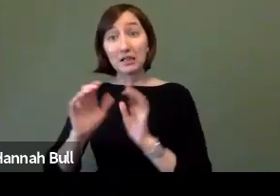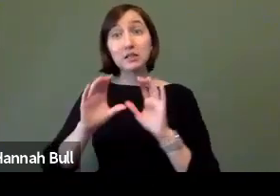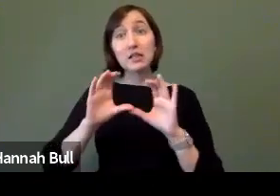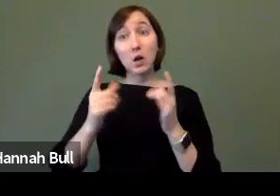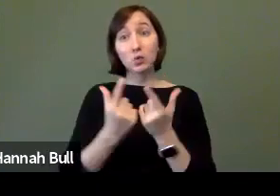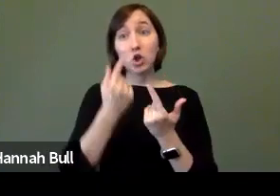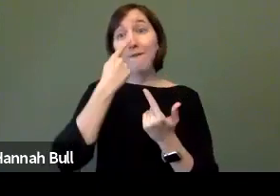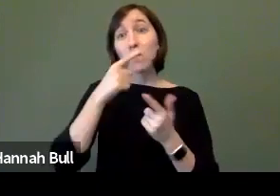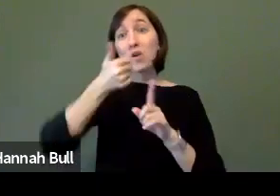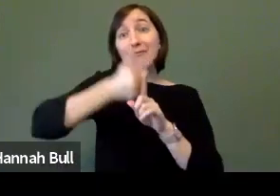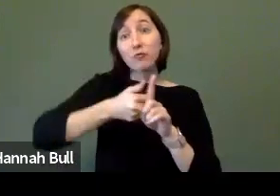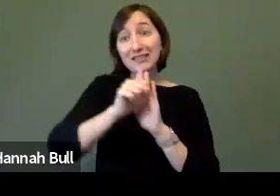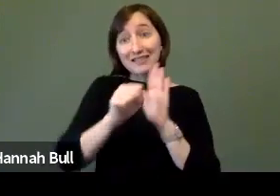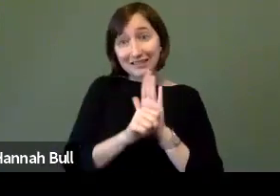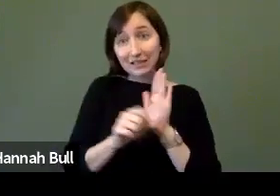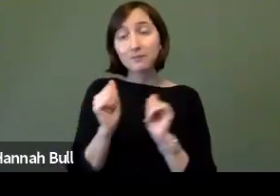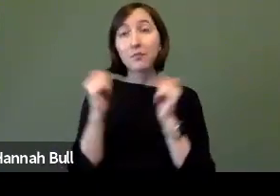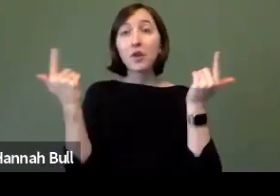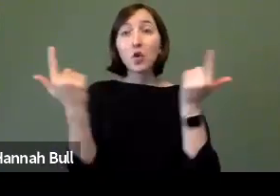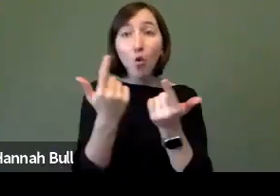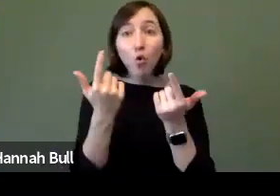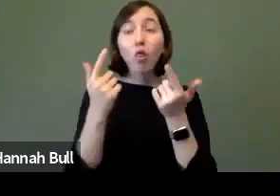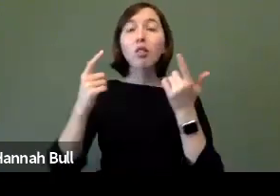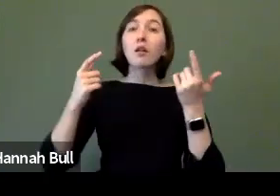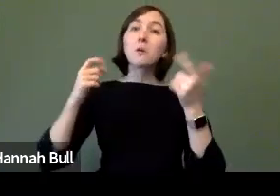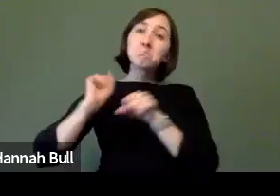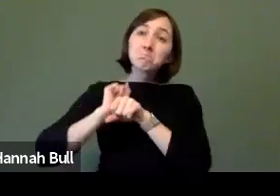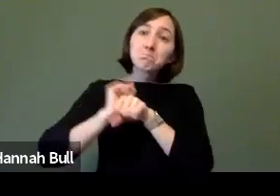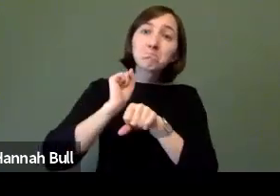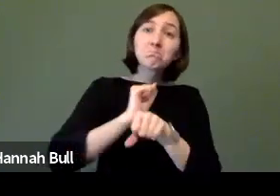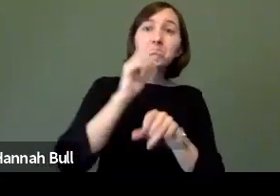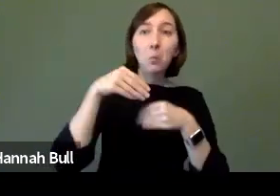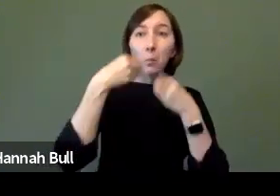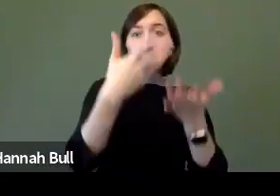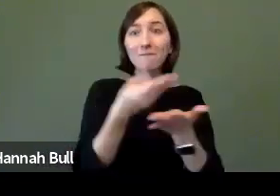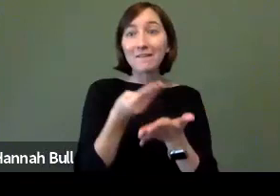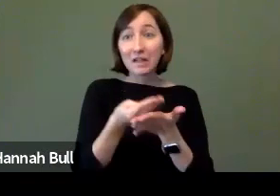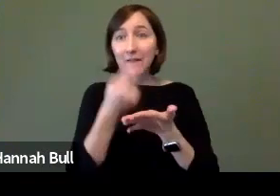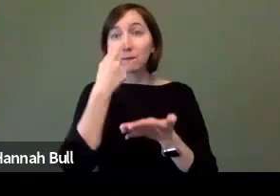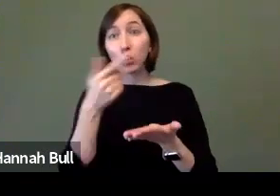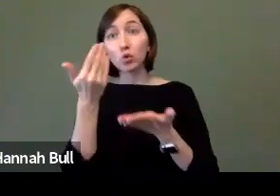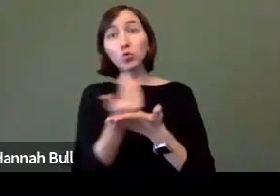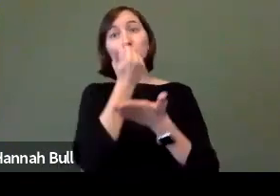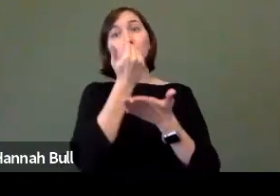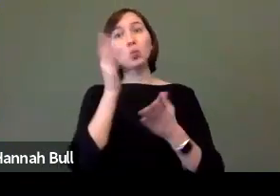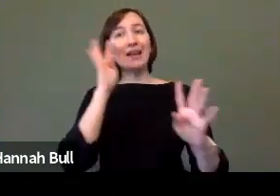They all act to provide funding for new innovative practices.